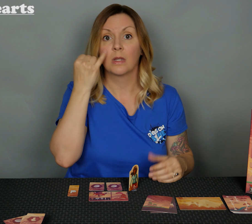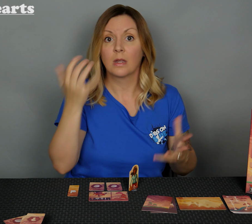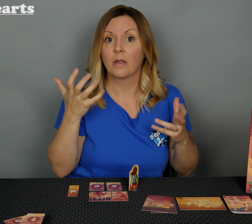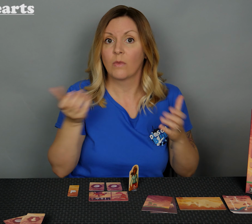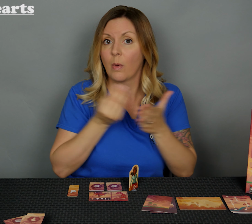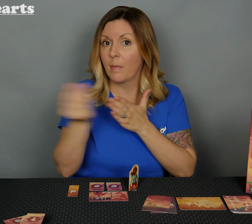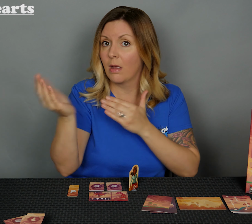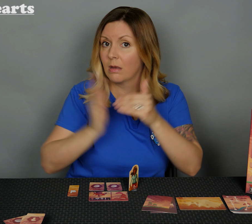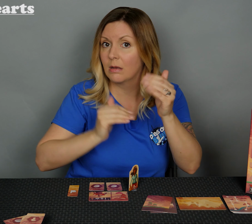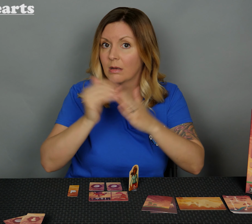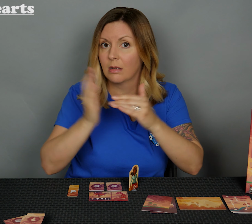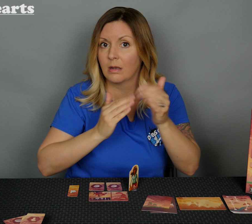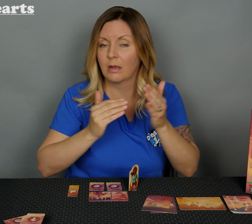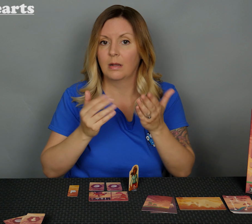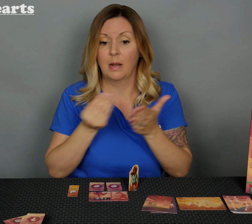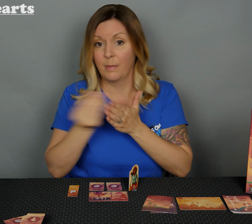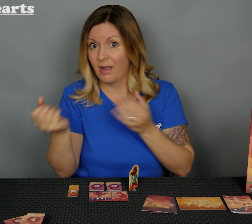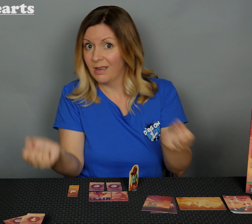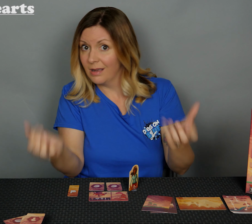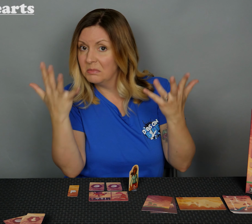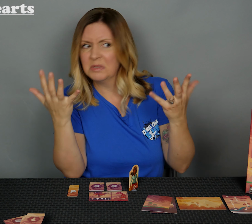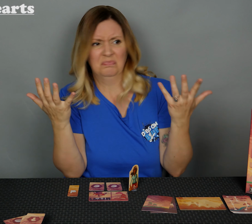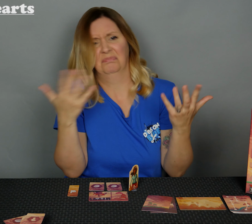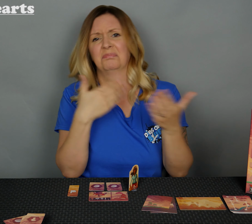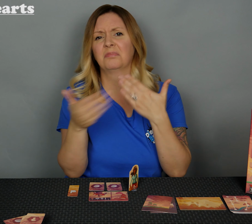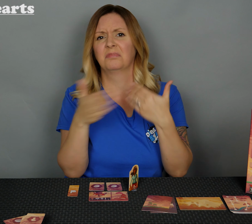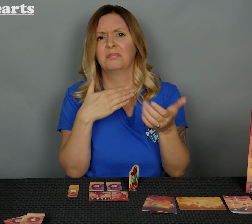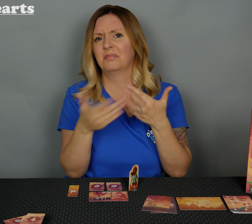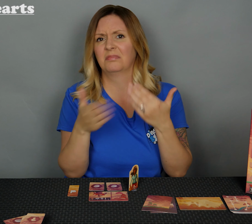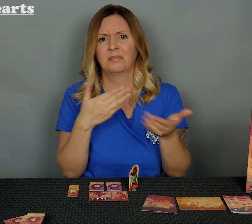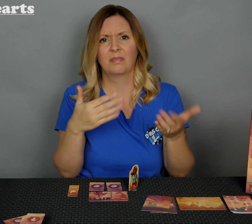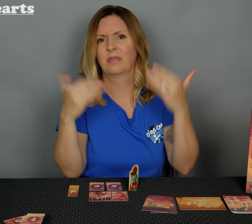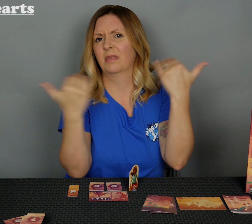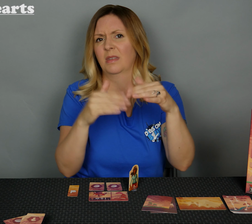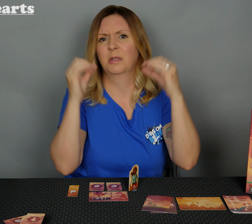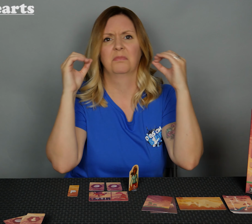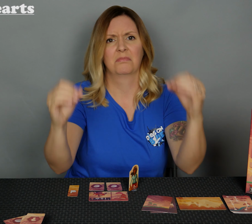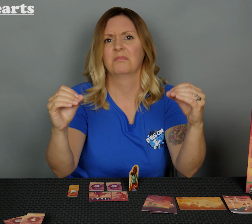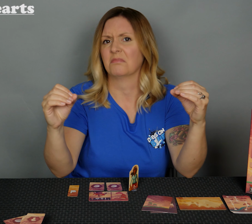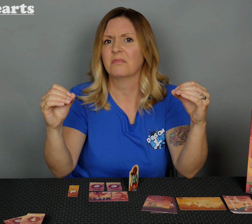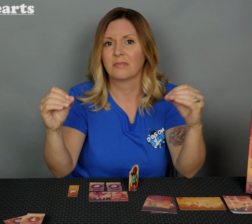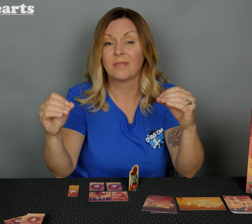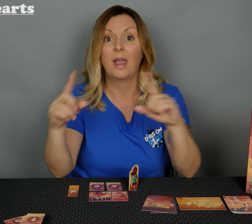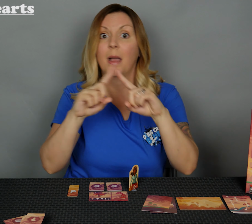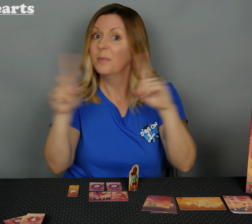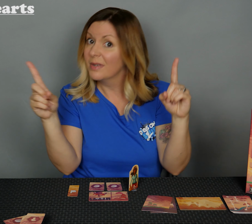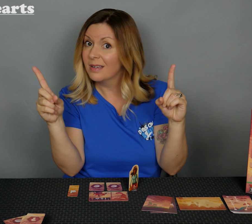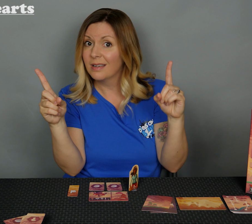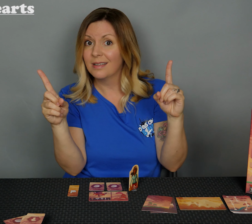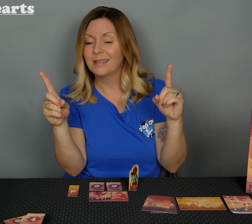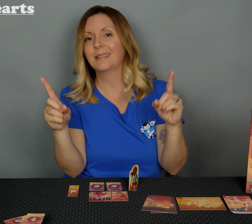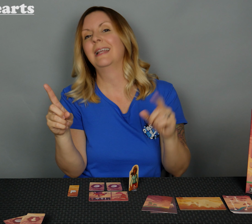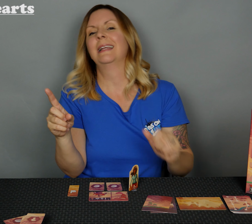When buying buildings, there is no limit to how many you can buy, however, within the